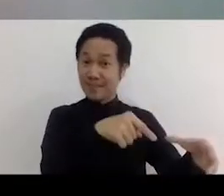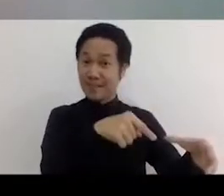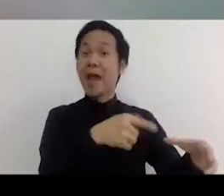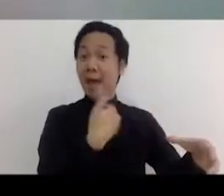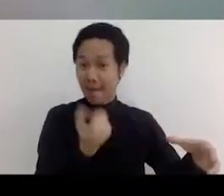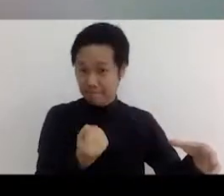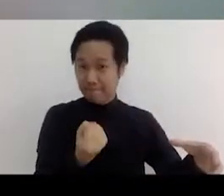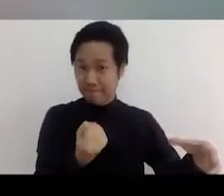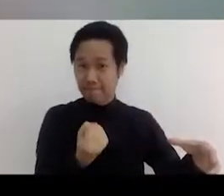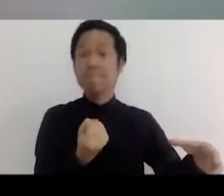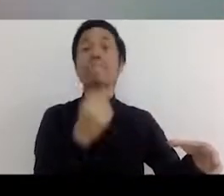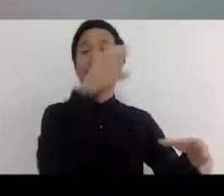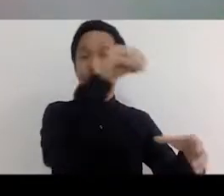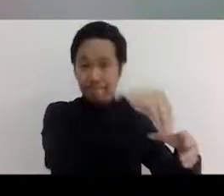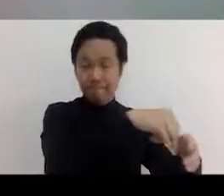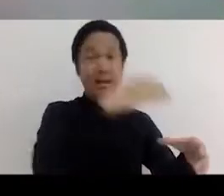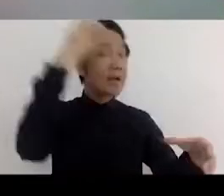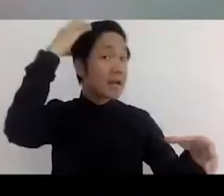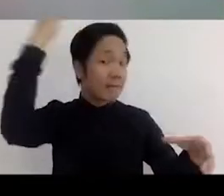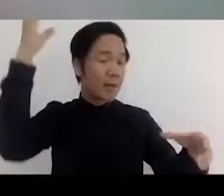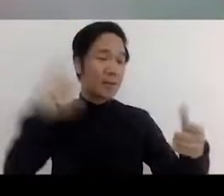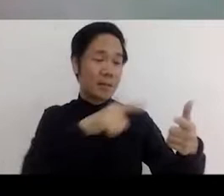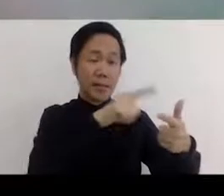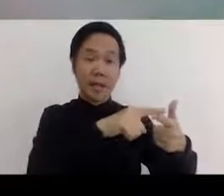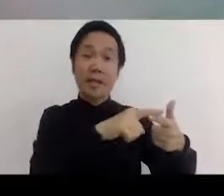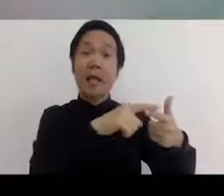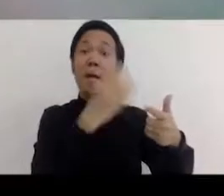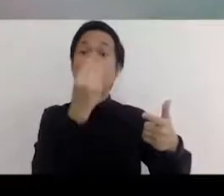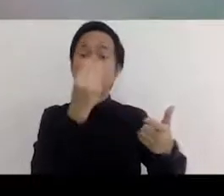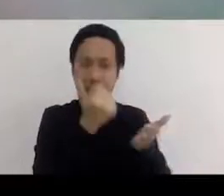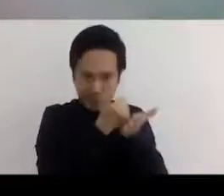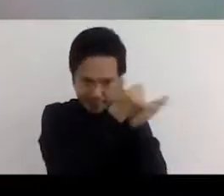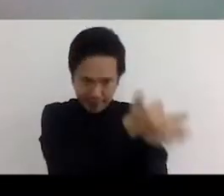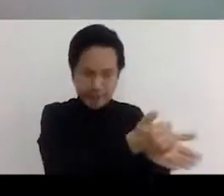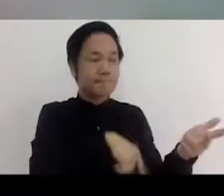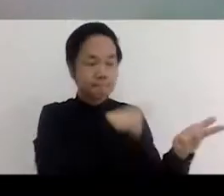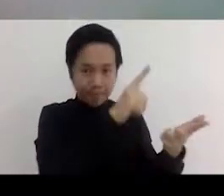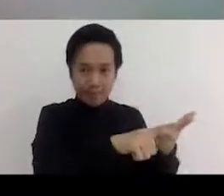how they could better include persons with disabilities in whatever interventions they were doing.